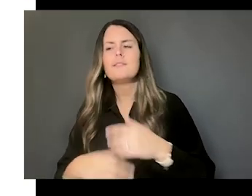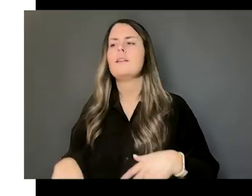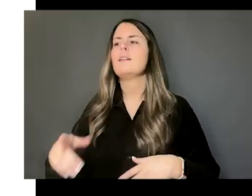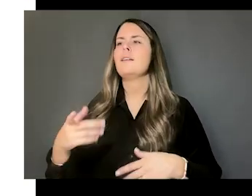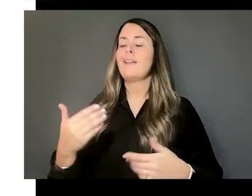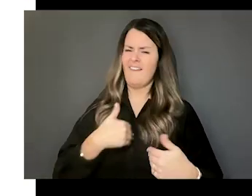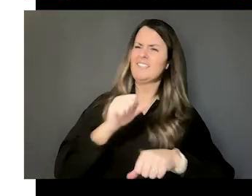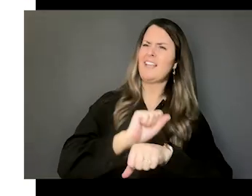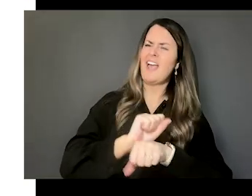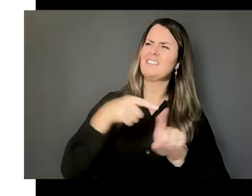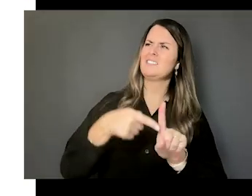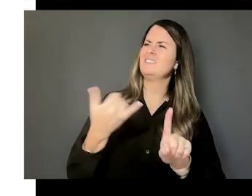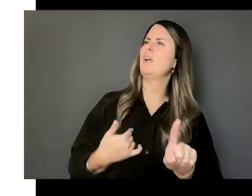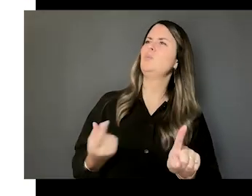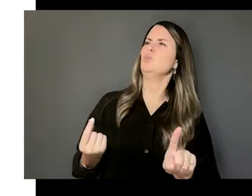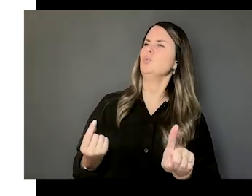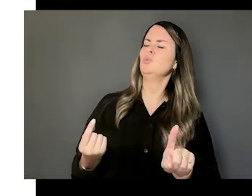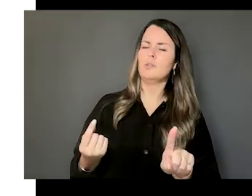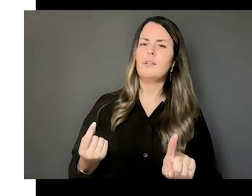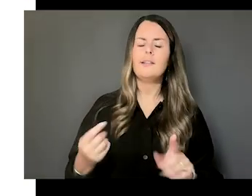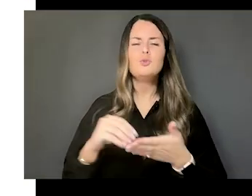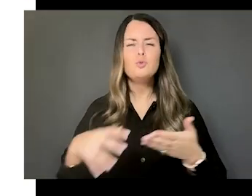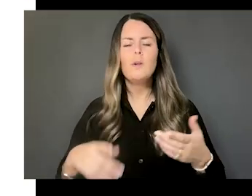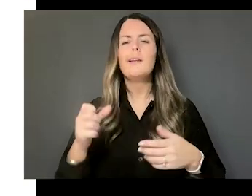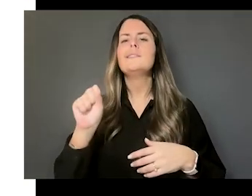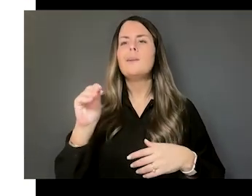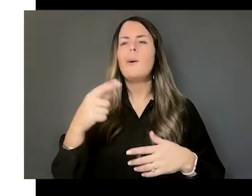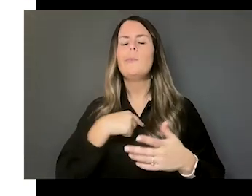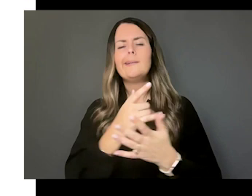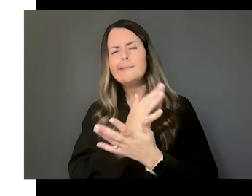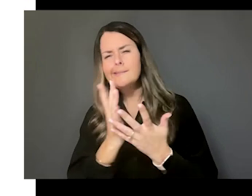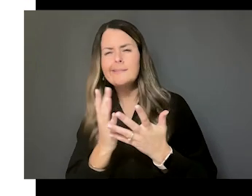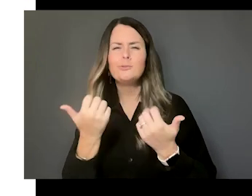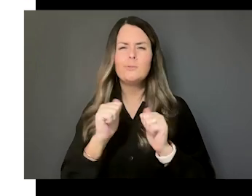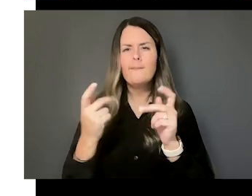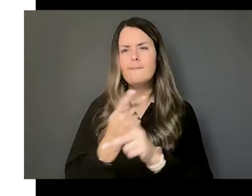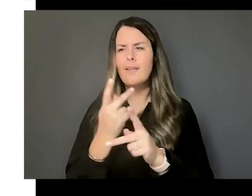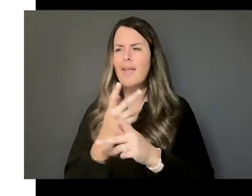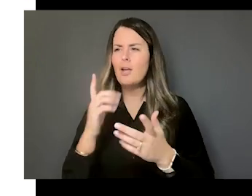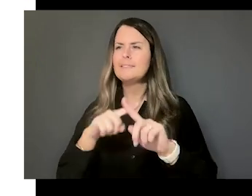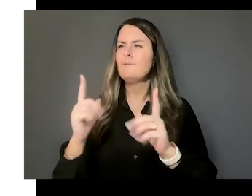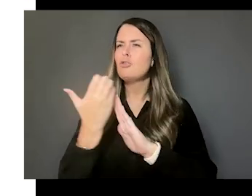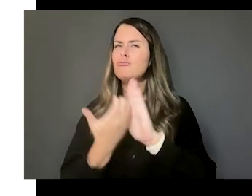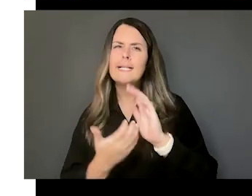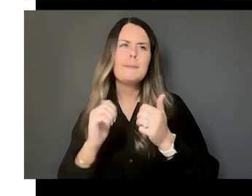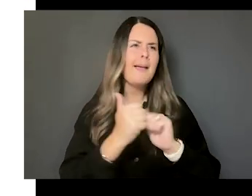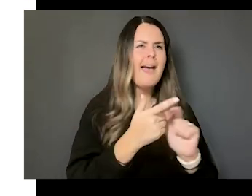So we were actually poised at this point to start looking at different curricula that would help support this vision.